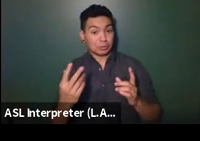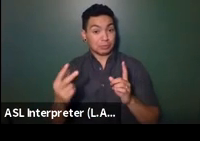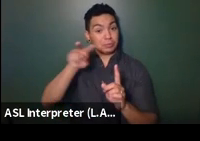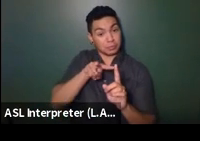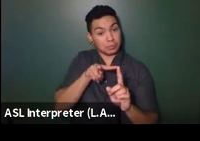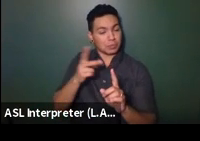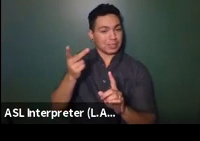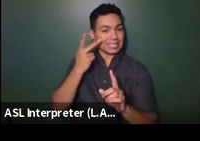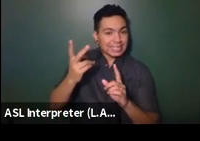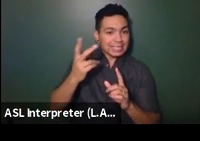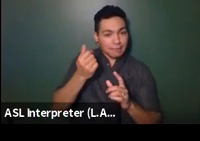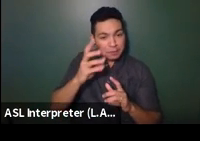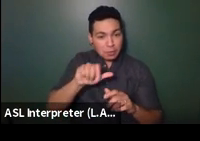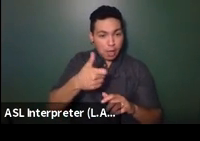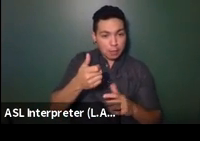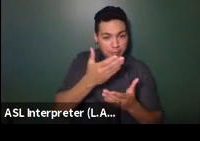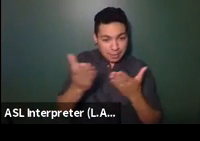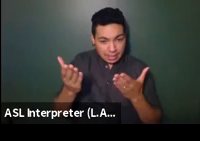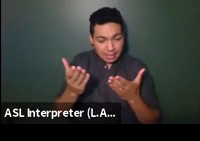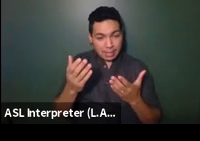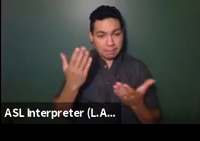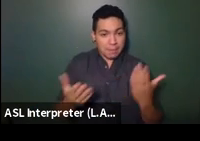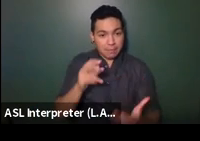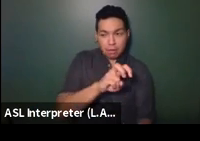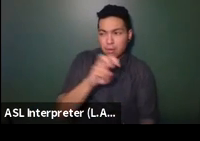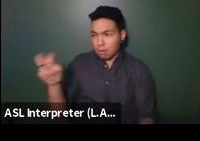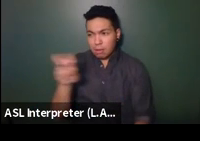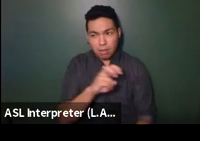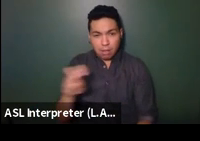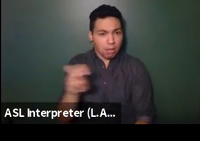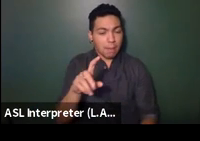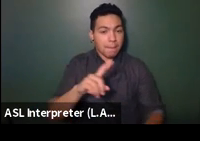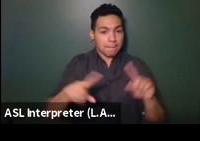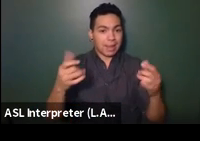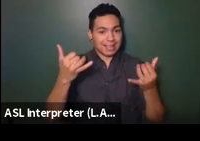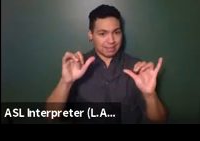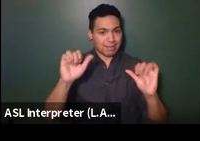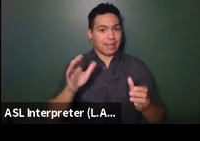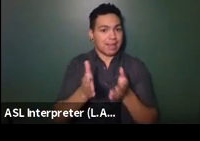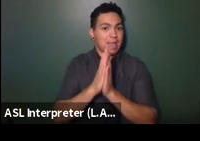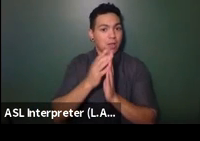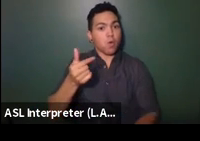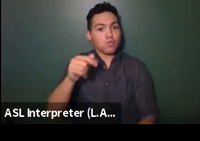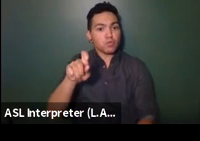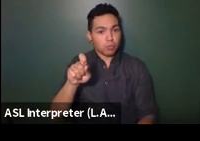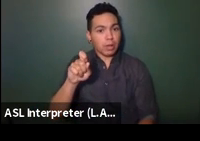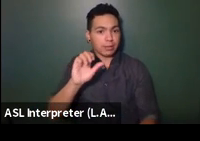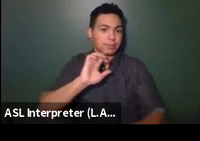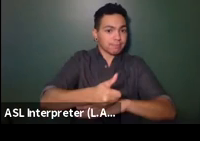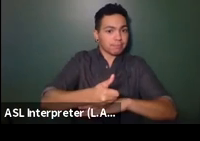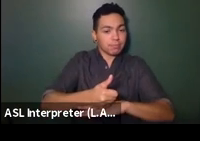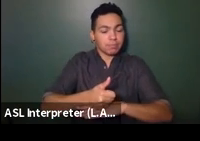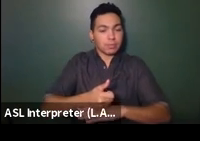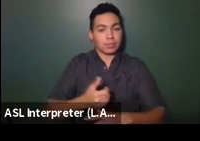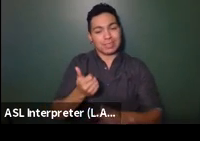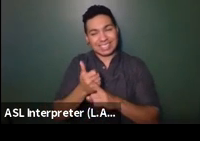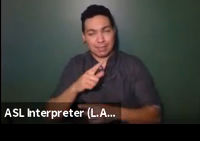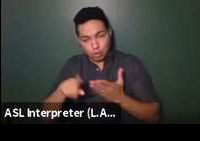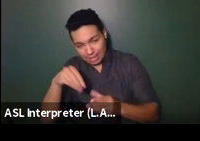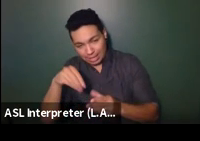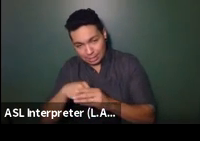ESD 189 - Amy Colburn: You might have to kind of go back and forth, but I can still have this be graded so I could still say this is a check in. So wouldn't be, but if it were a quiz or something.